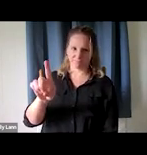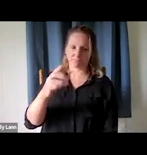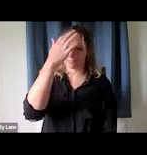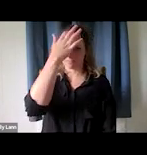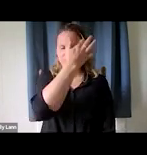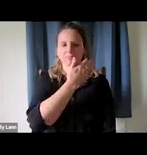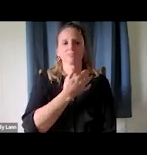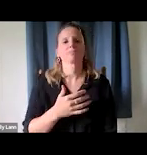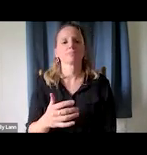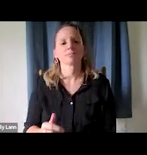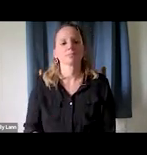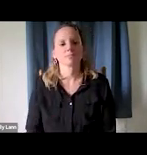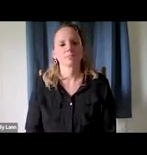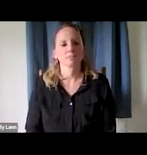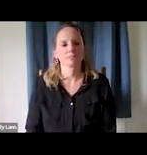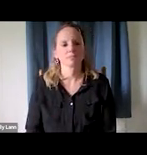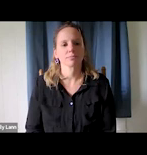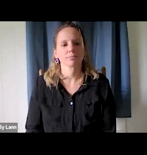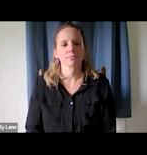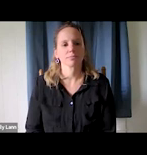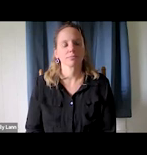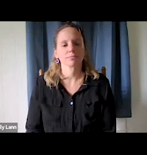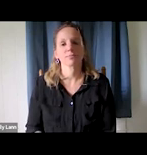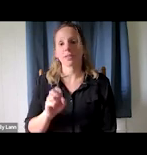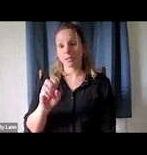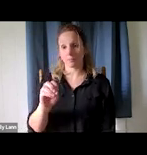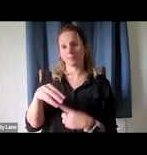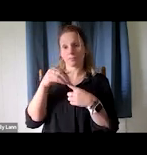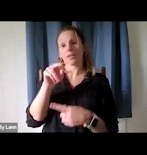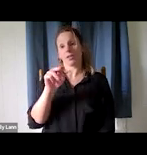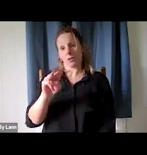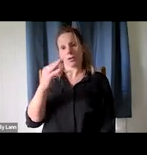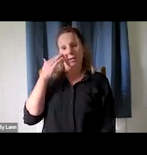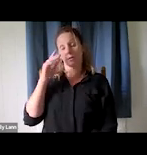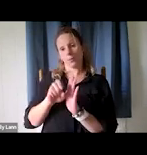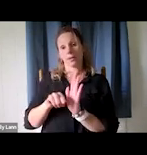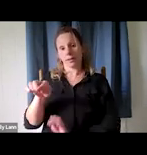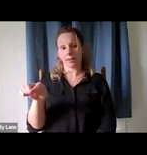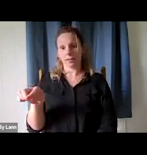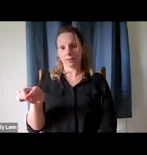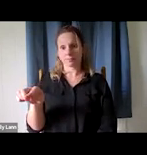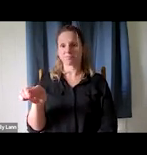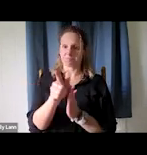by Social Security. So especially in New Mexico, this is legal,